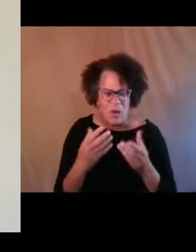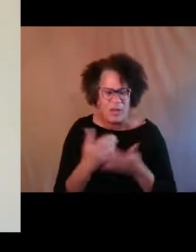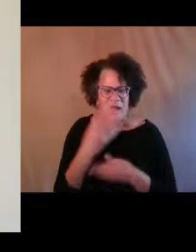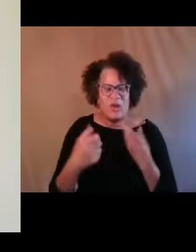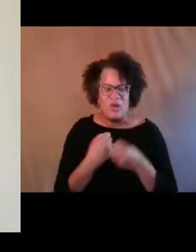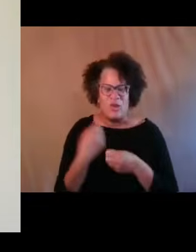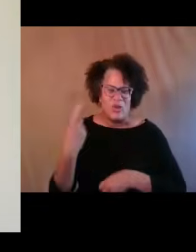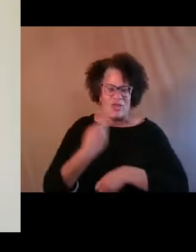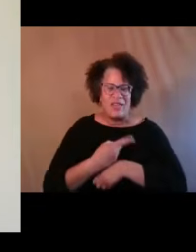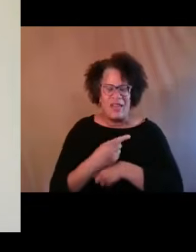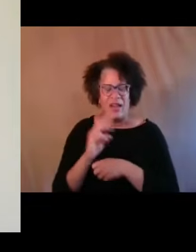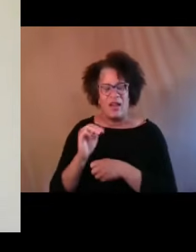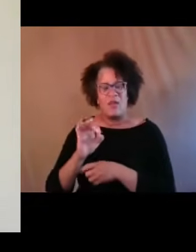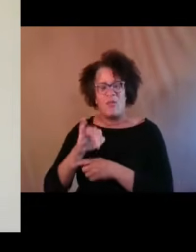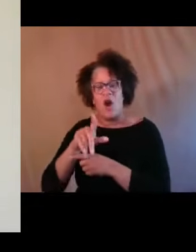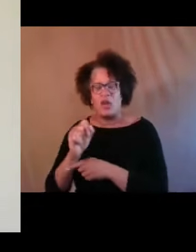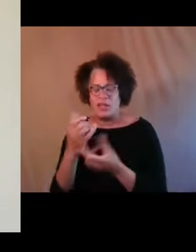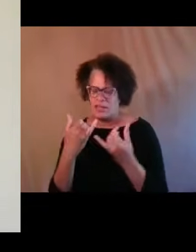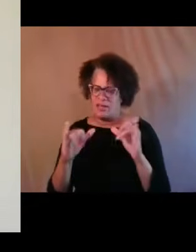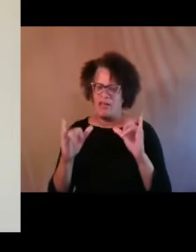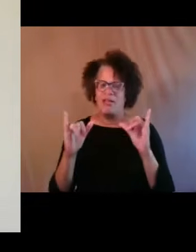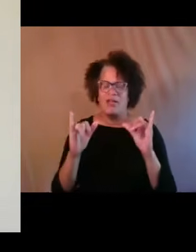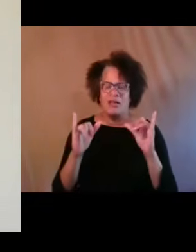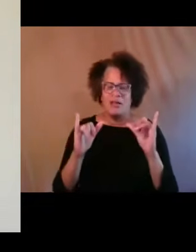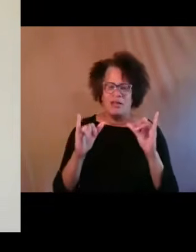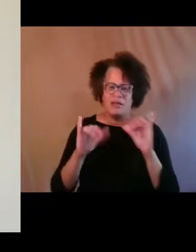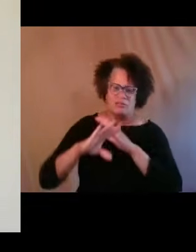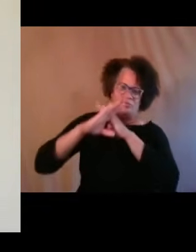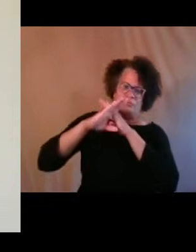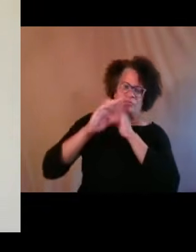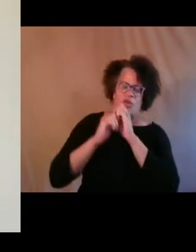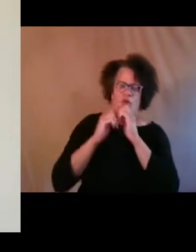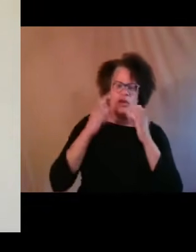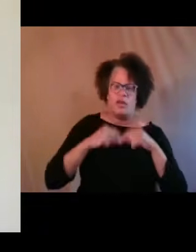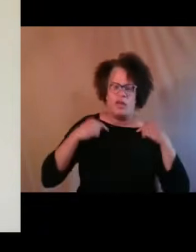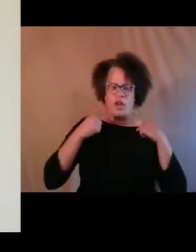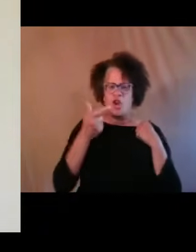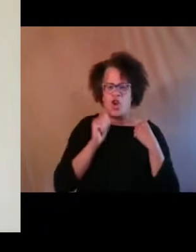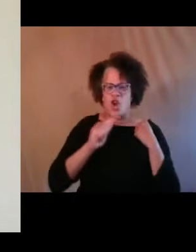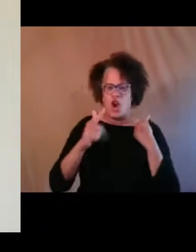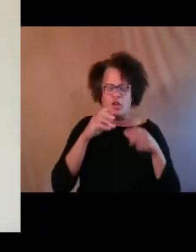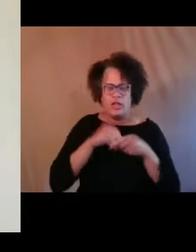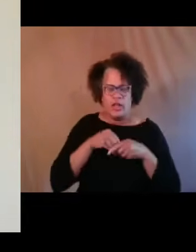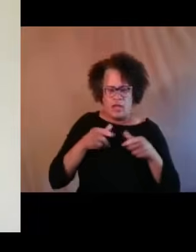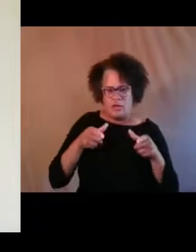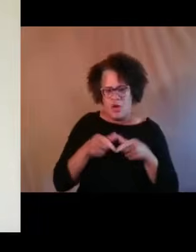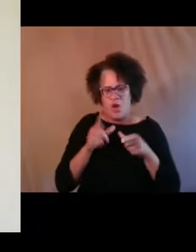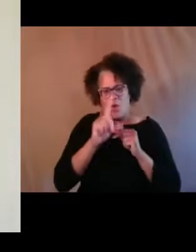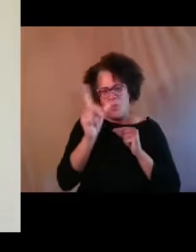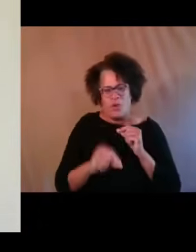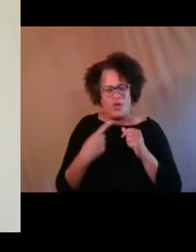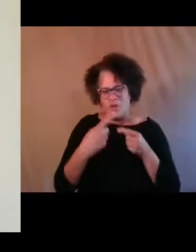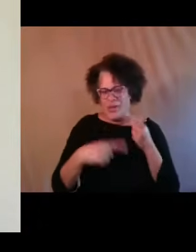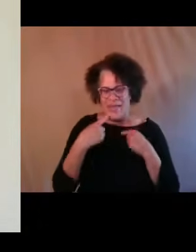Marlee staves off the yeast with a garlic clove deep in her puss. You can't tell us shit.